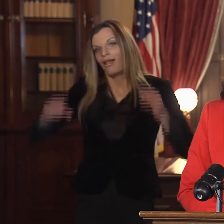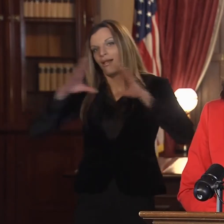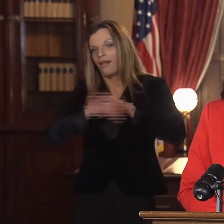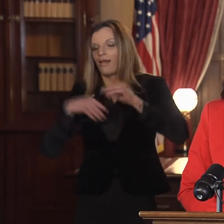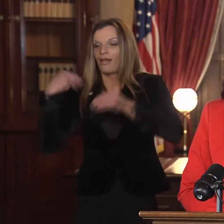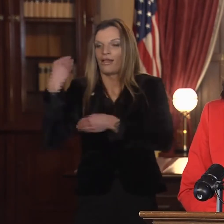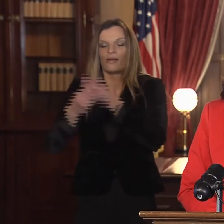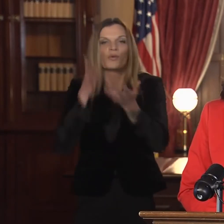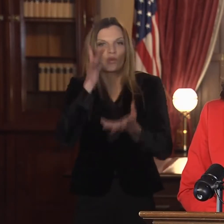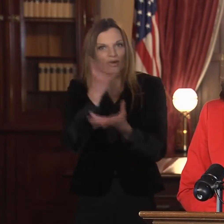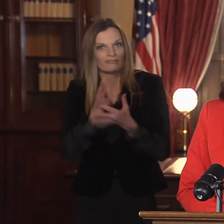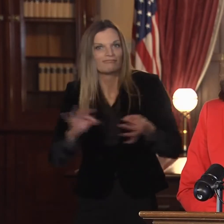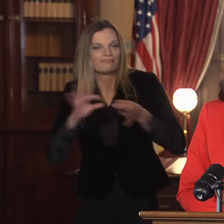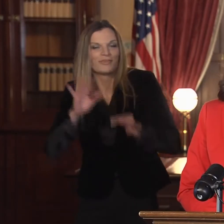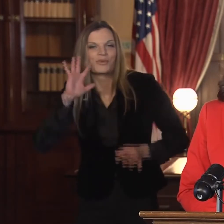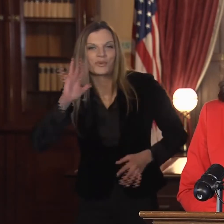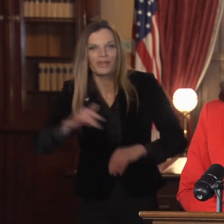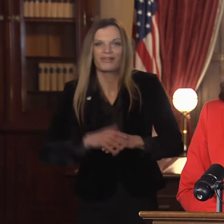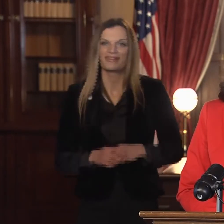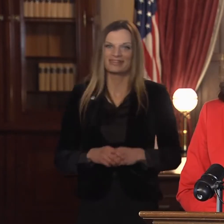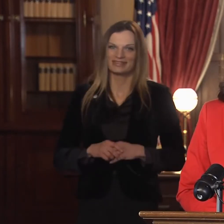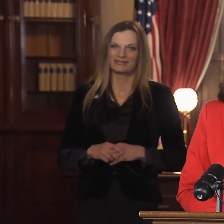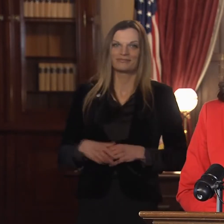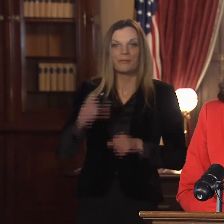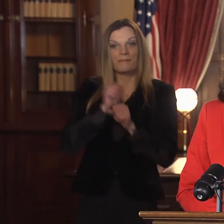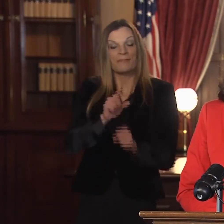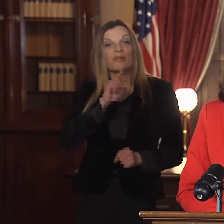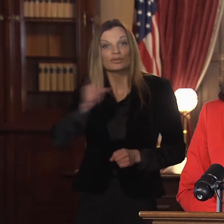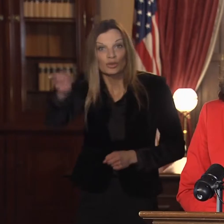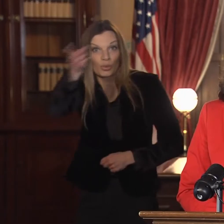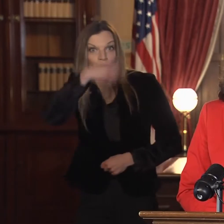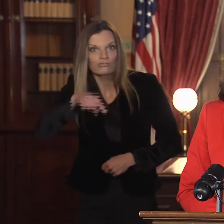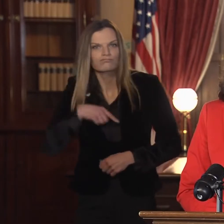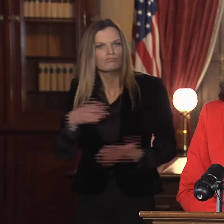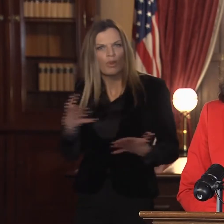ABOUT. THERE WILL BE WHOLE COLLEGE COURSES TAUGHT ABOUT THE YEAR